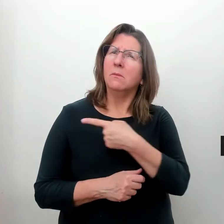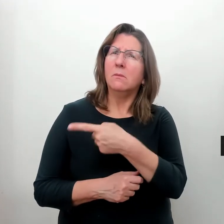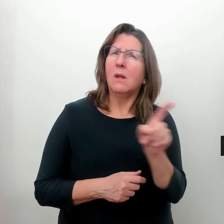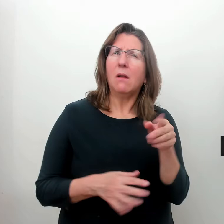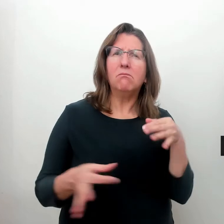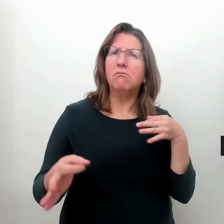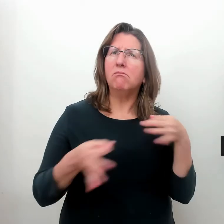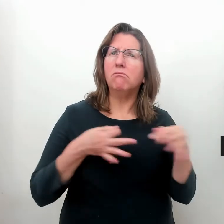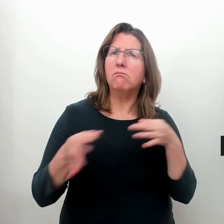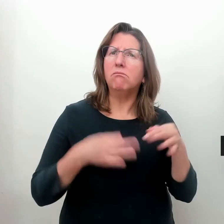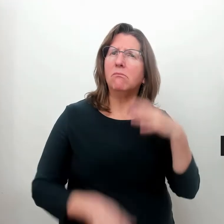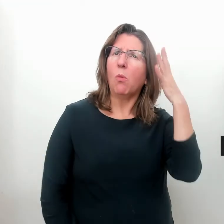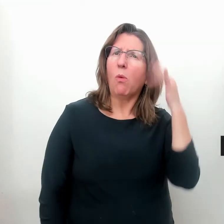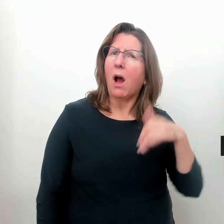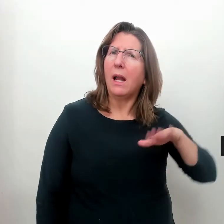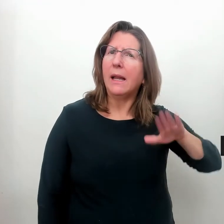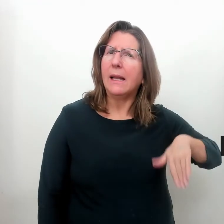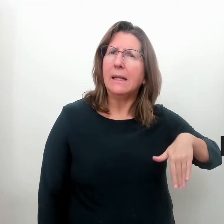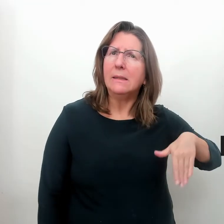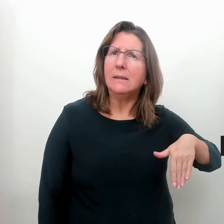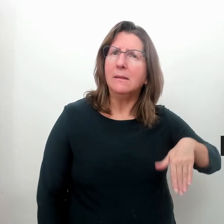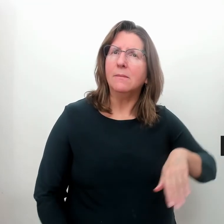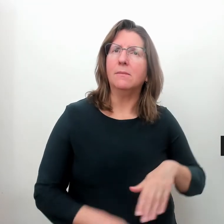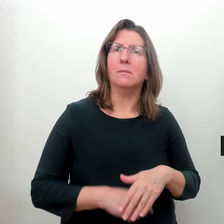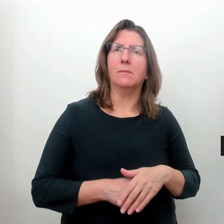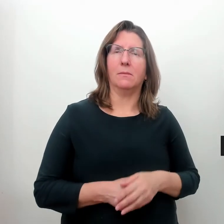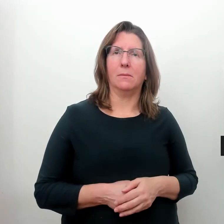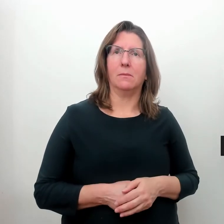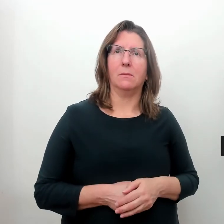THEY EXPLAIN WHY LATE